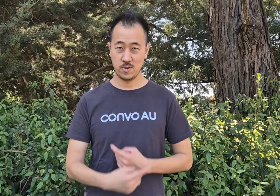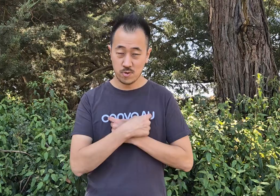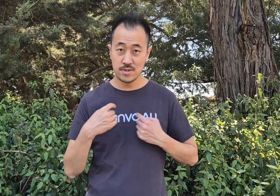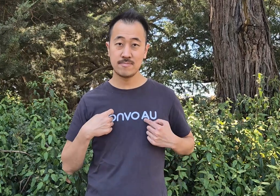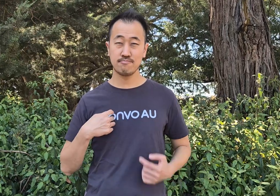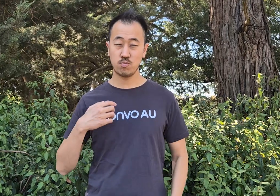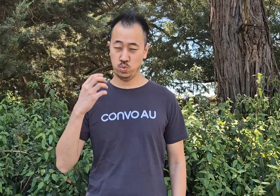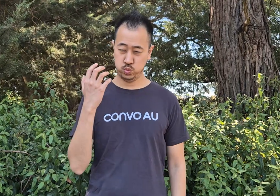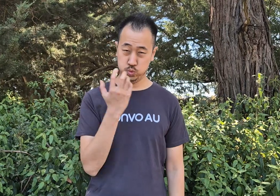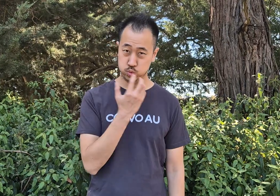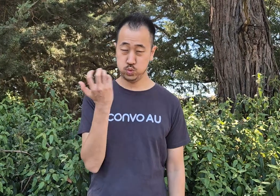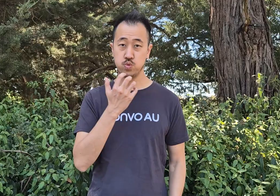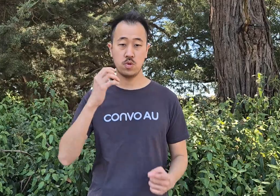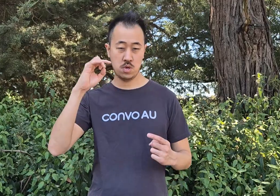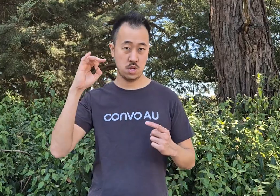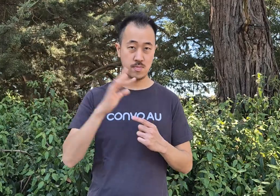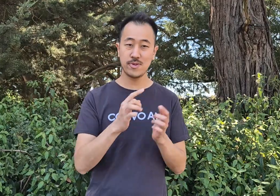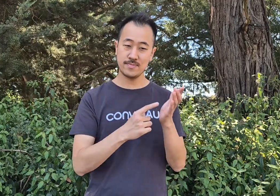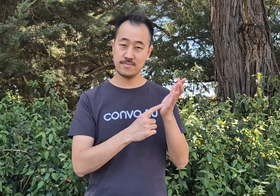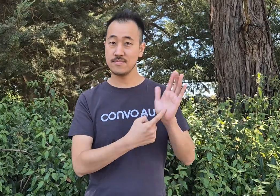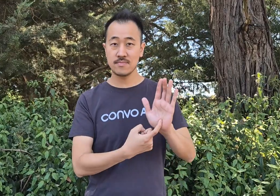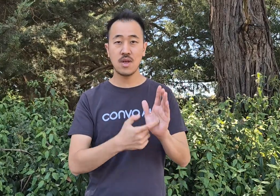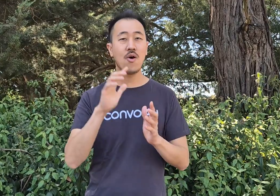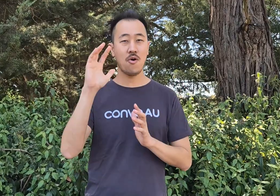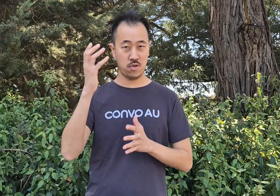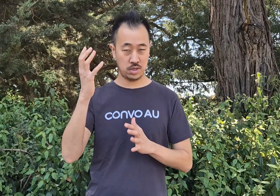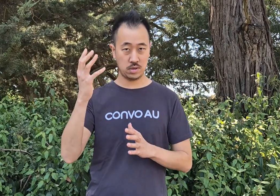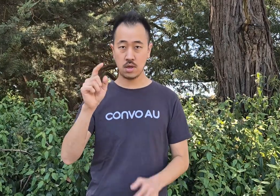We recognise the importance of Auslan